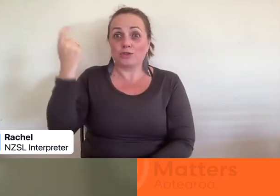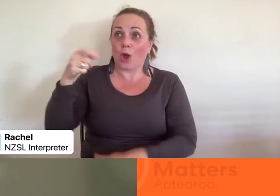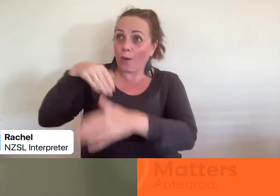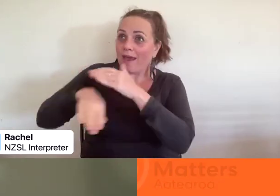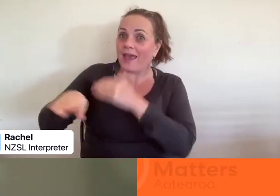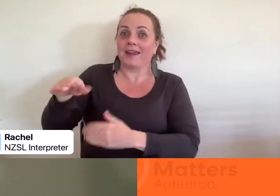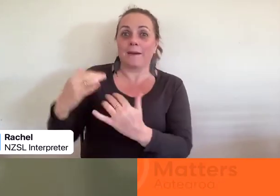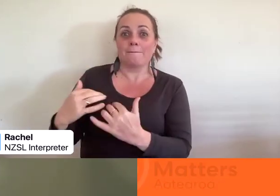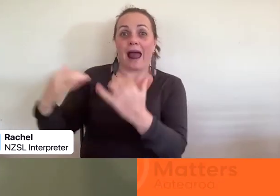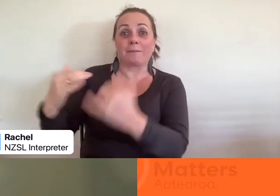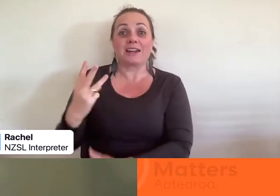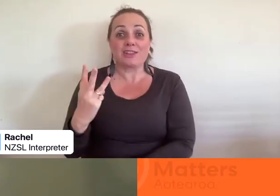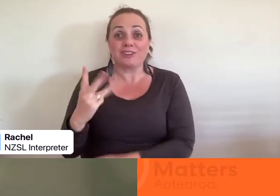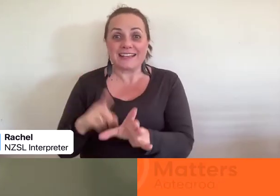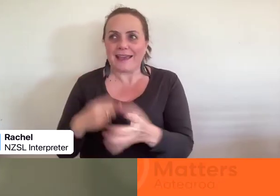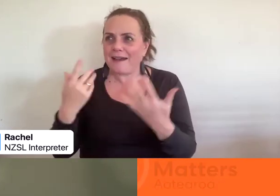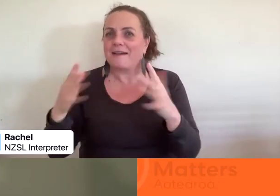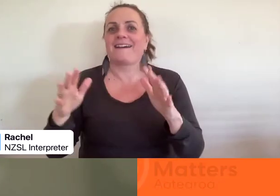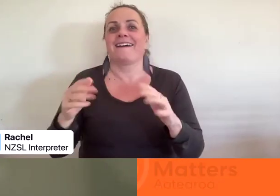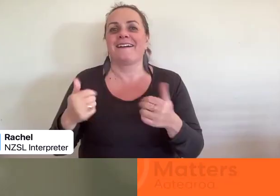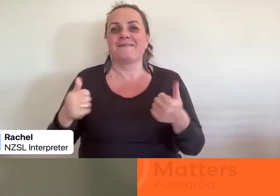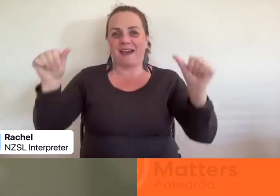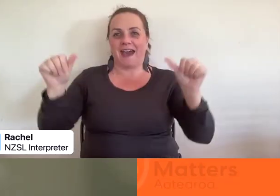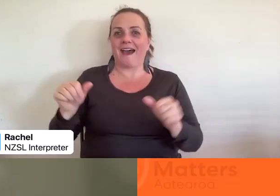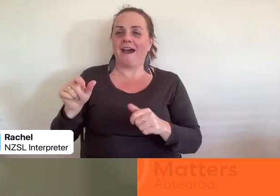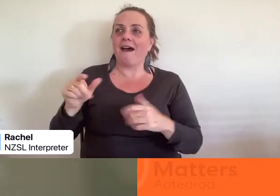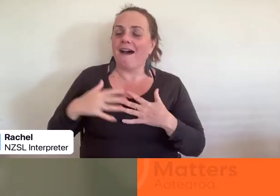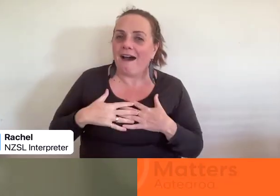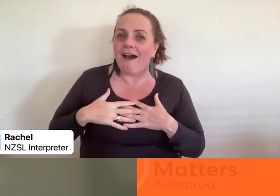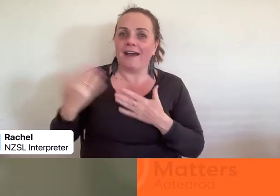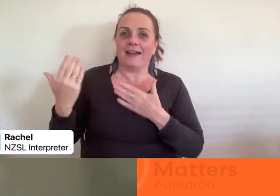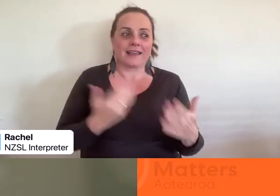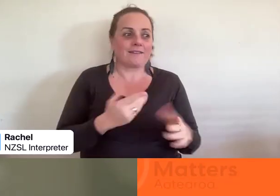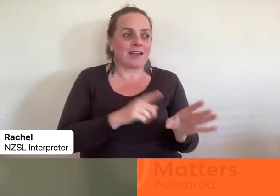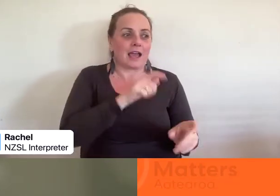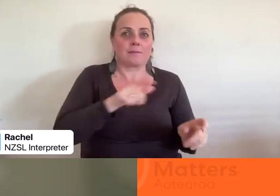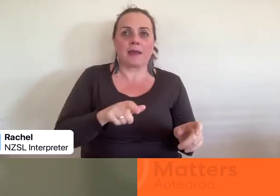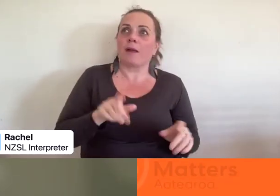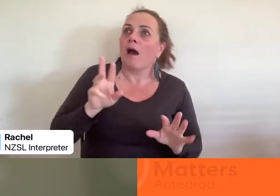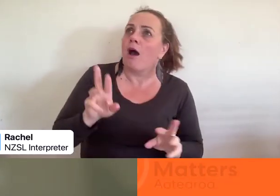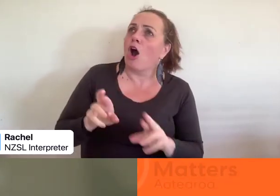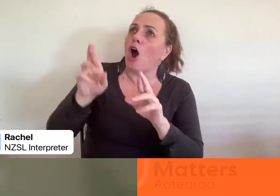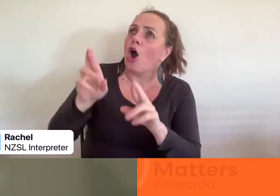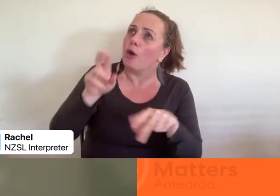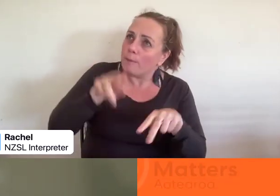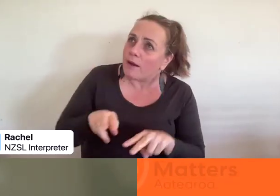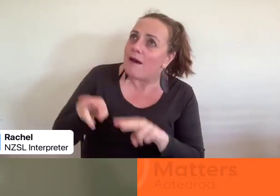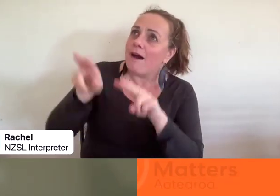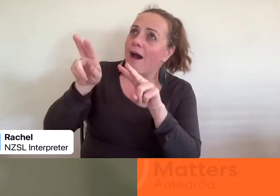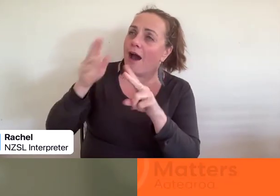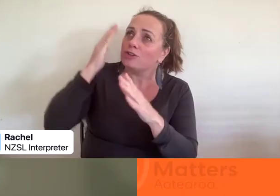really gave our young people a dream and hope. It gave a lot of us hope. But then if we're looking